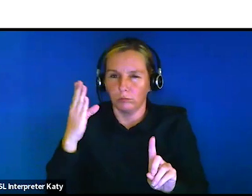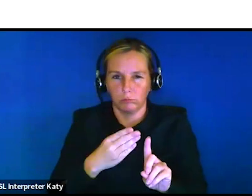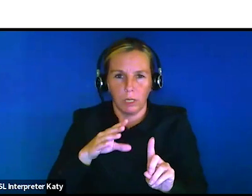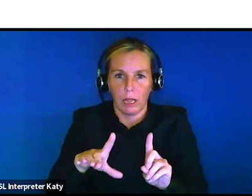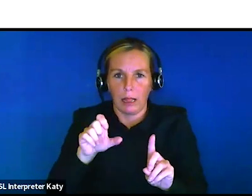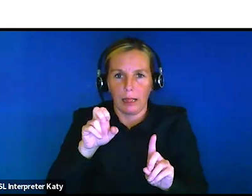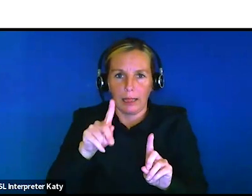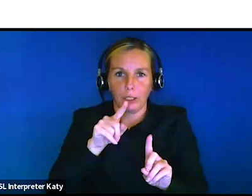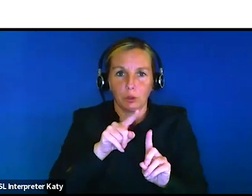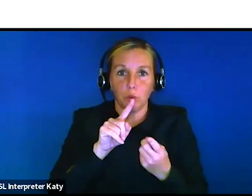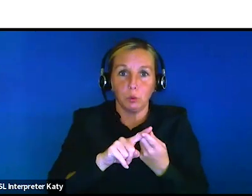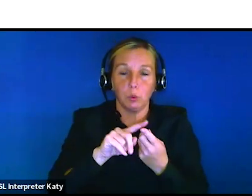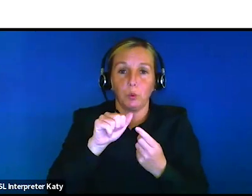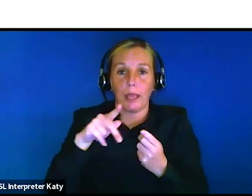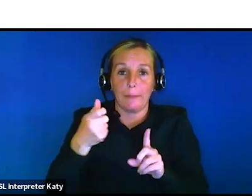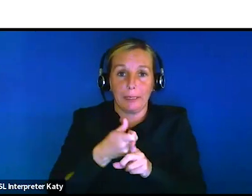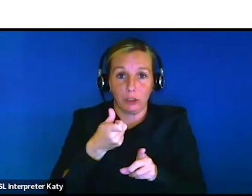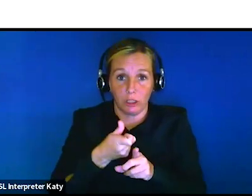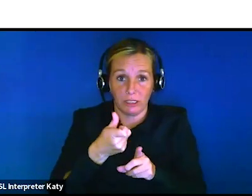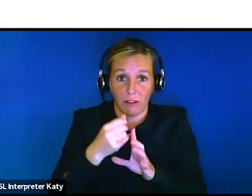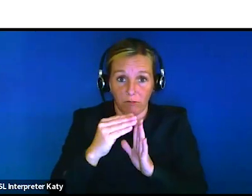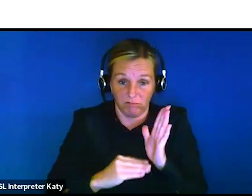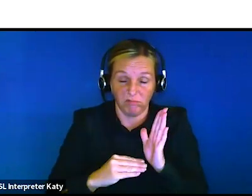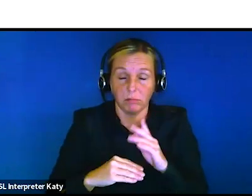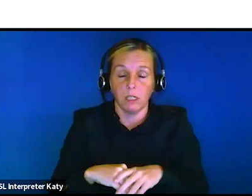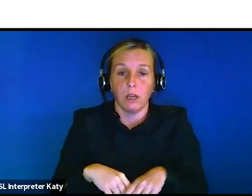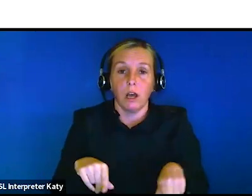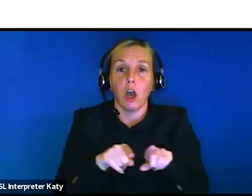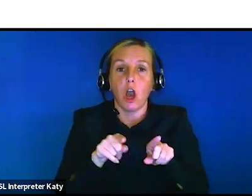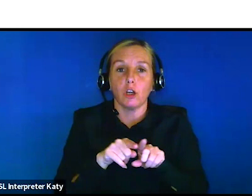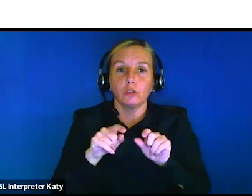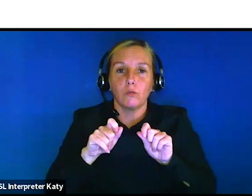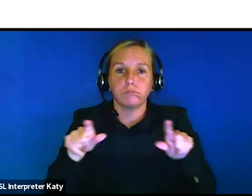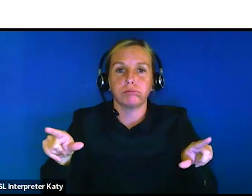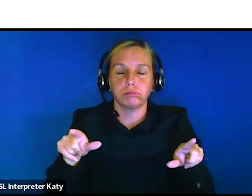And we also have sent out email sites.